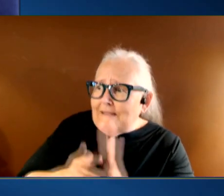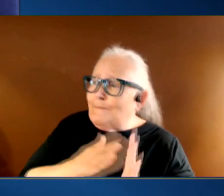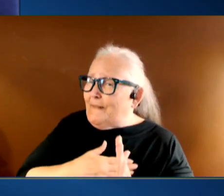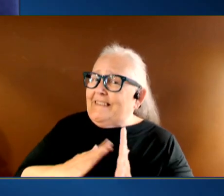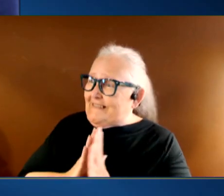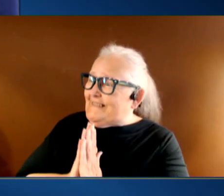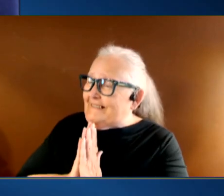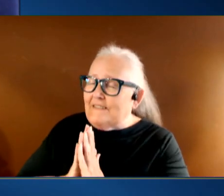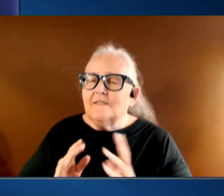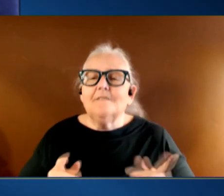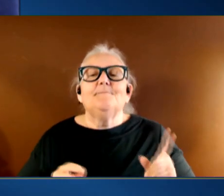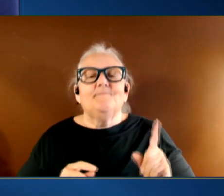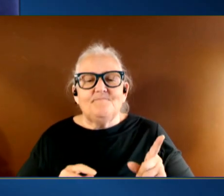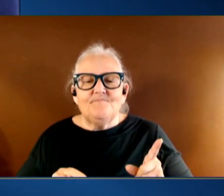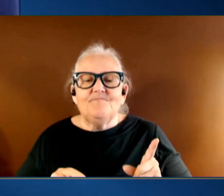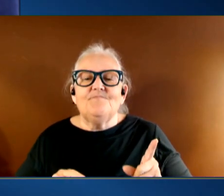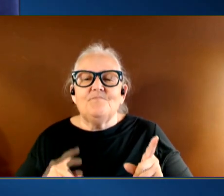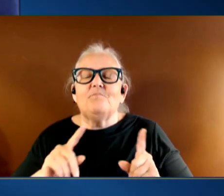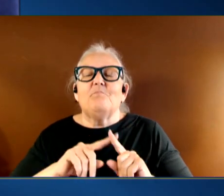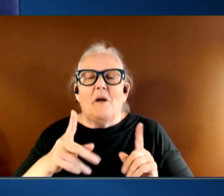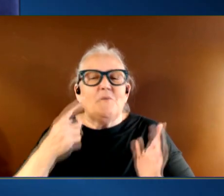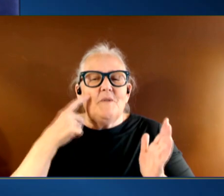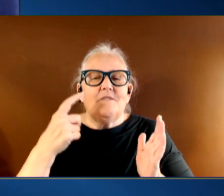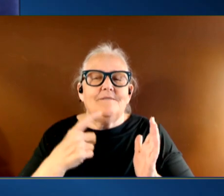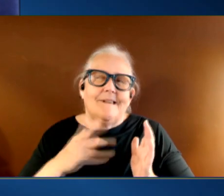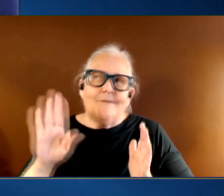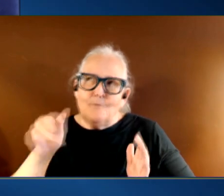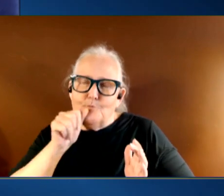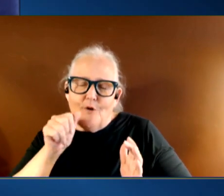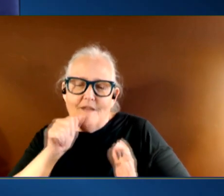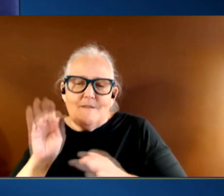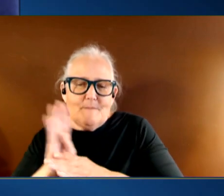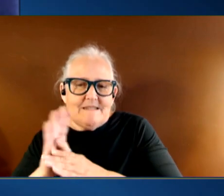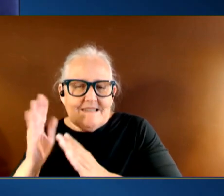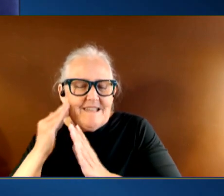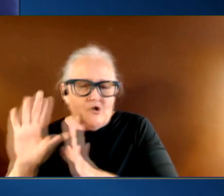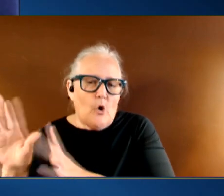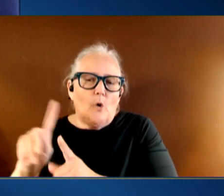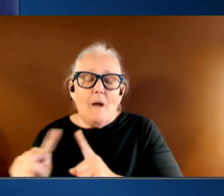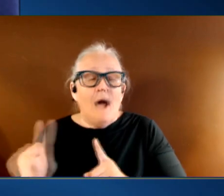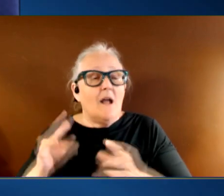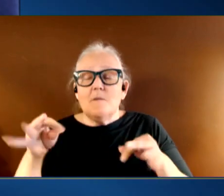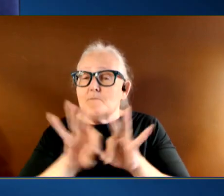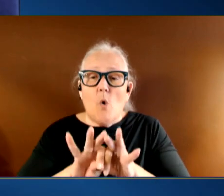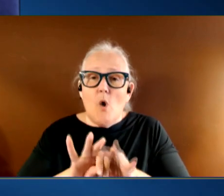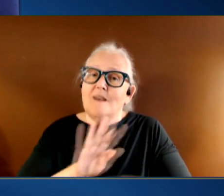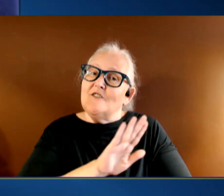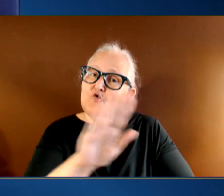here is the -- your voice really is important. And so, our role at Sick Cells here is to find